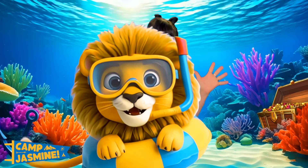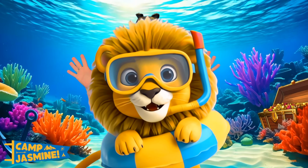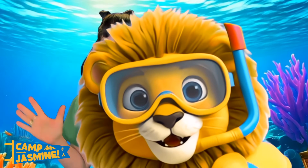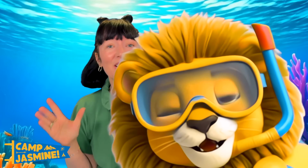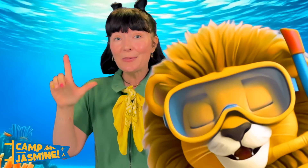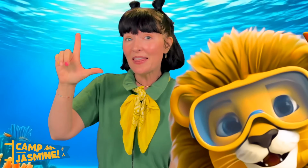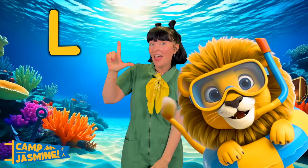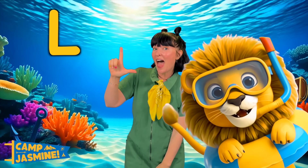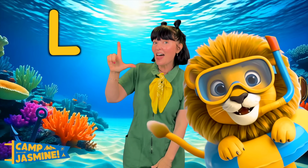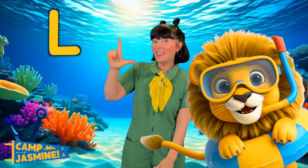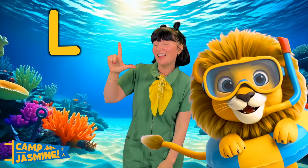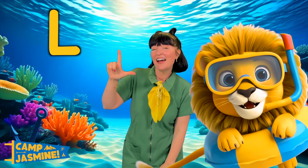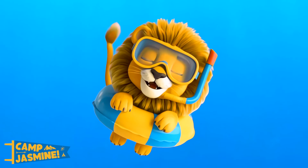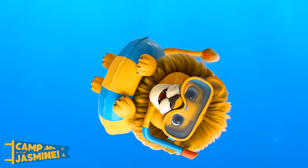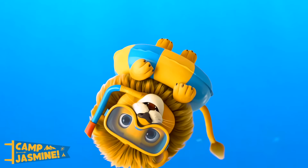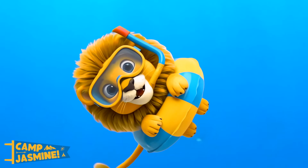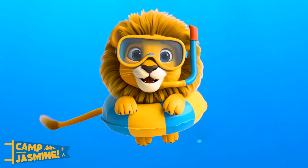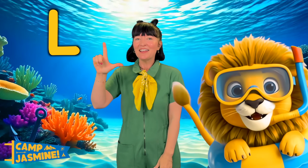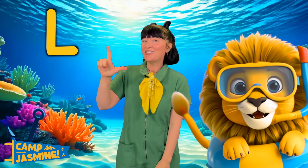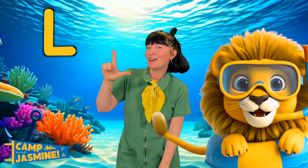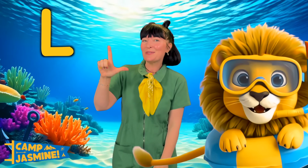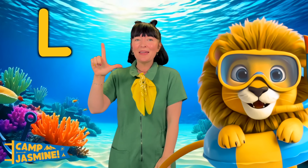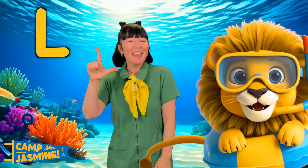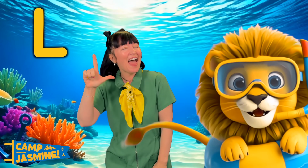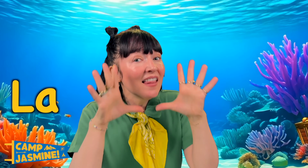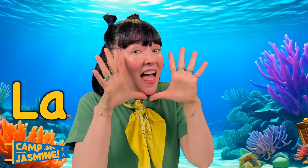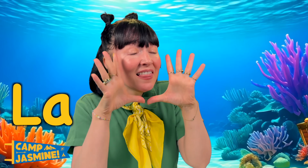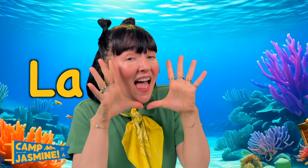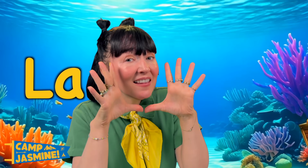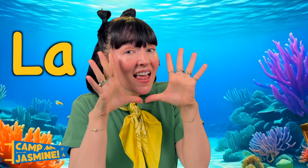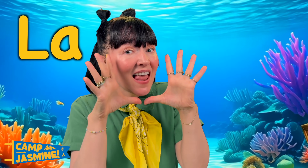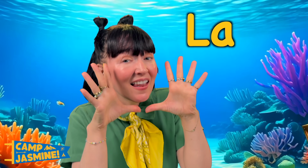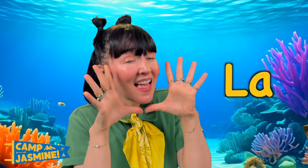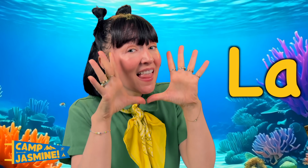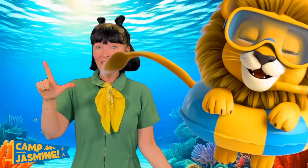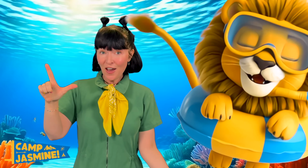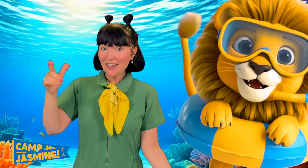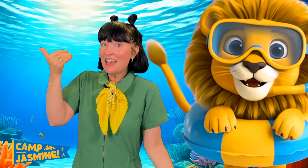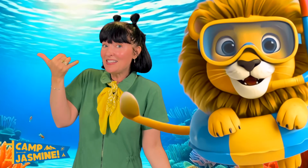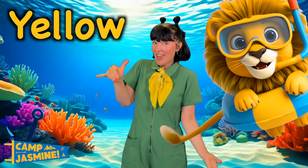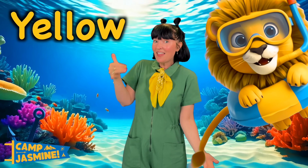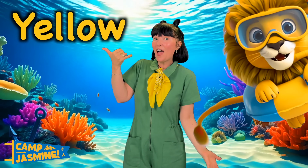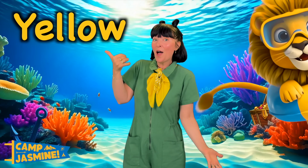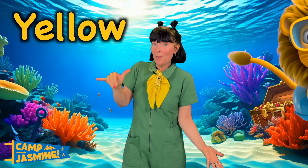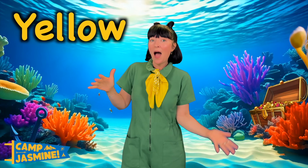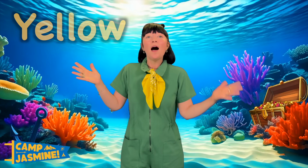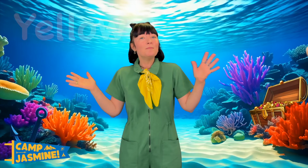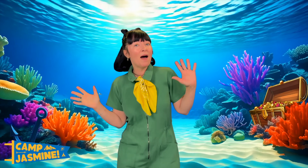Starts with L, la la, la la, la la Look! He’s yellow!